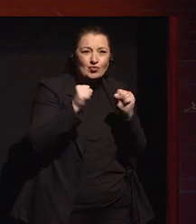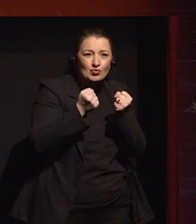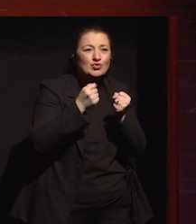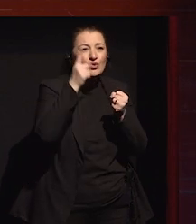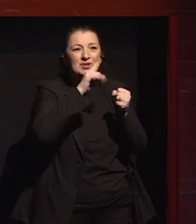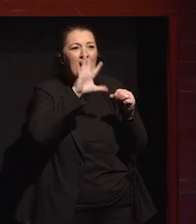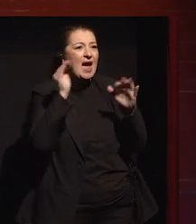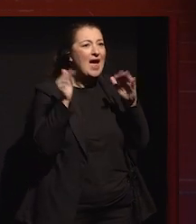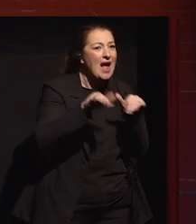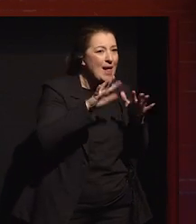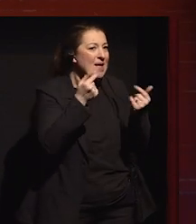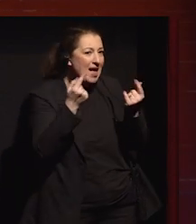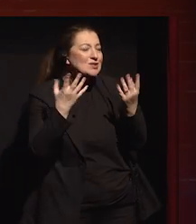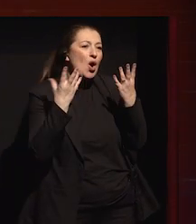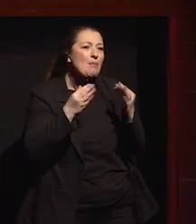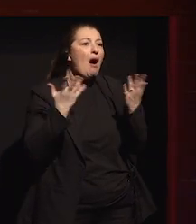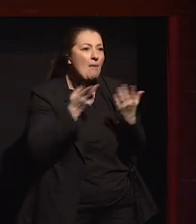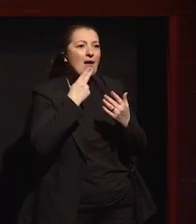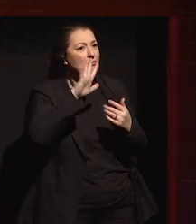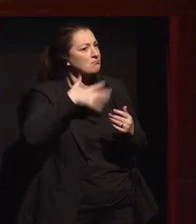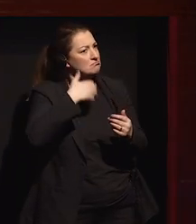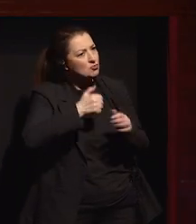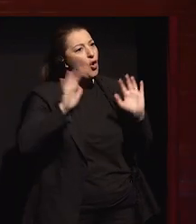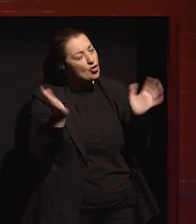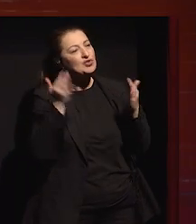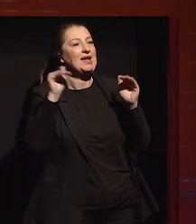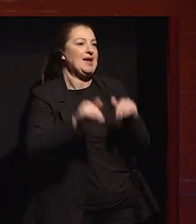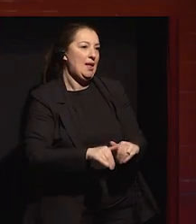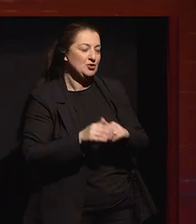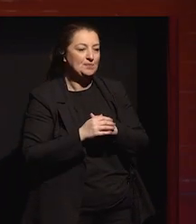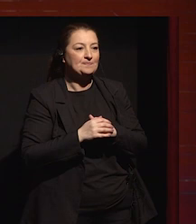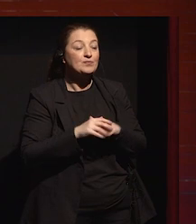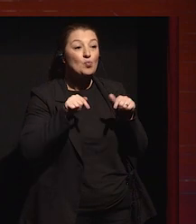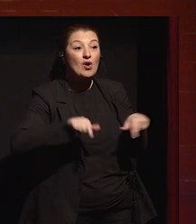We the you know, that we're doing this this, this festival face to face this year.